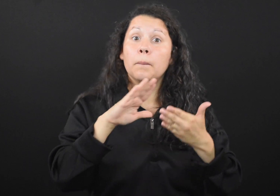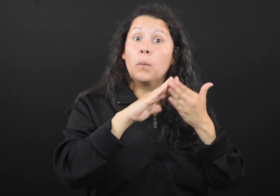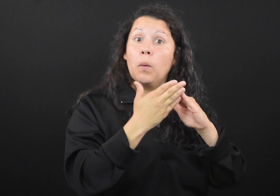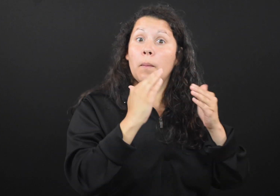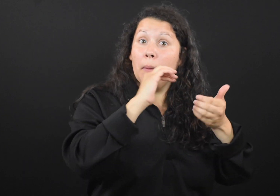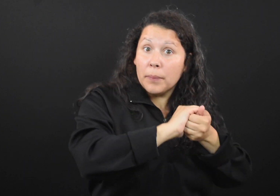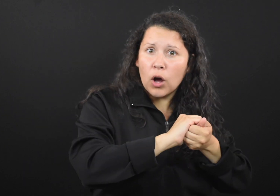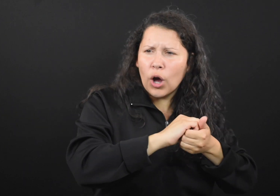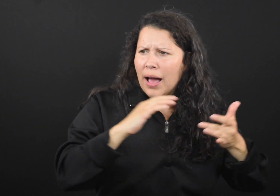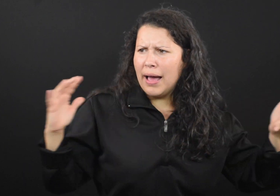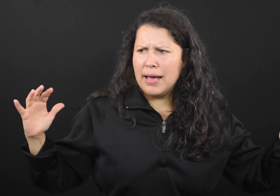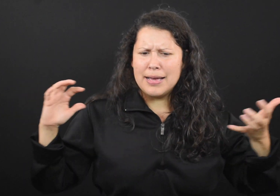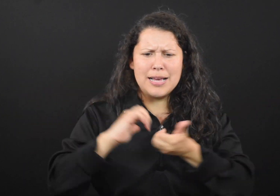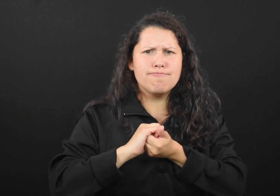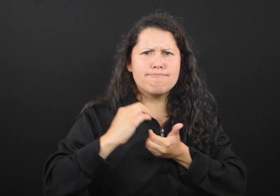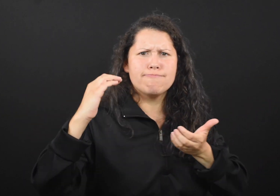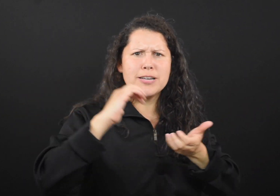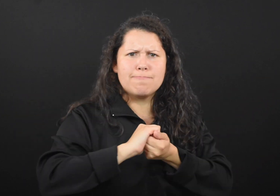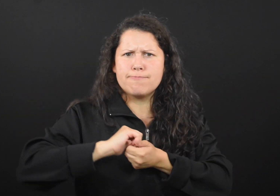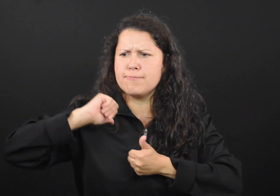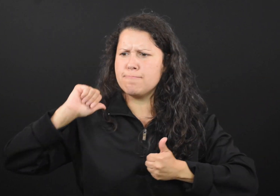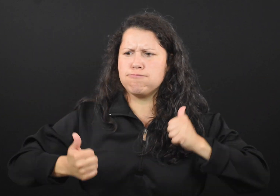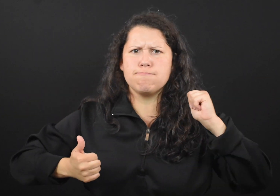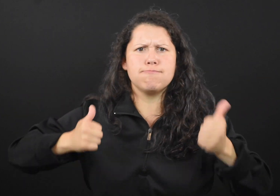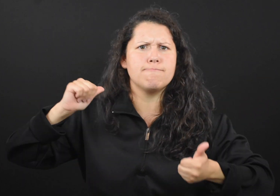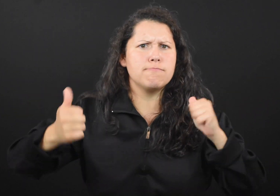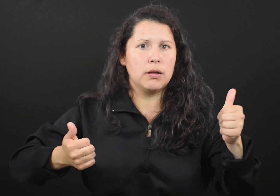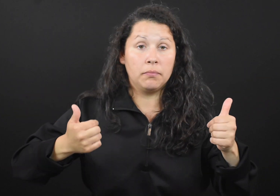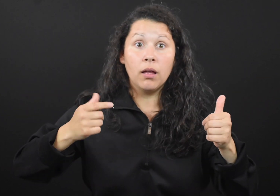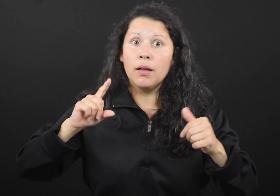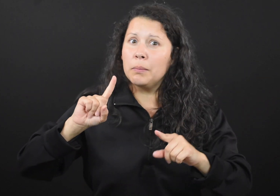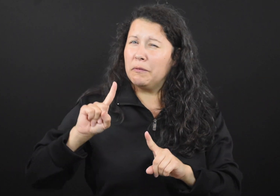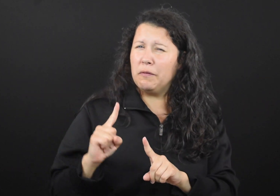the Governor’s Office, and community partners collaborated to set up the first